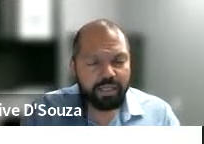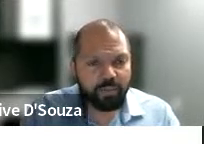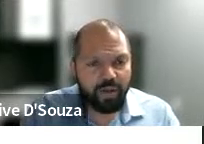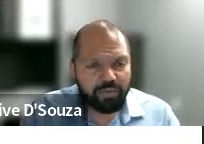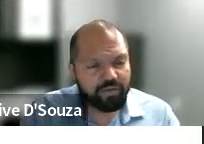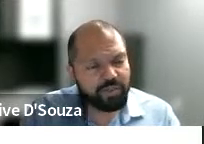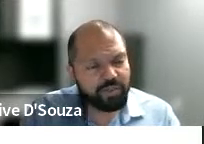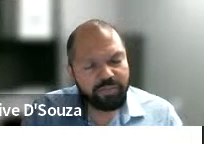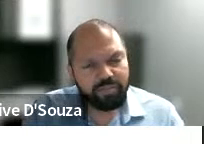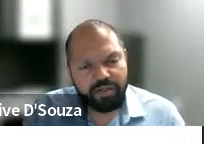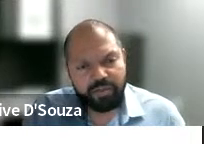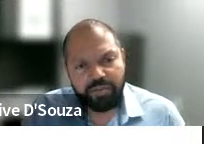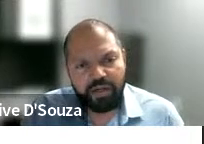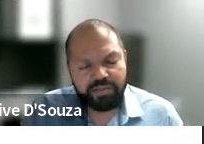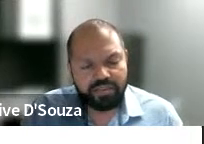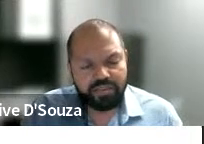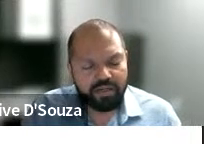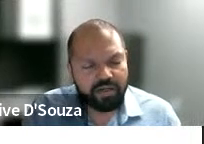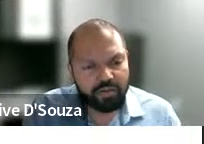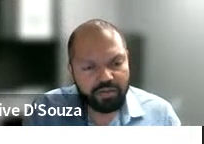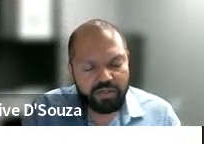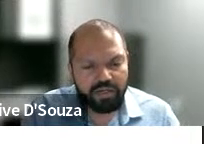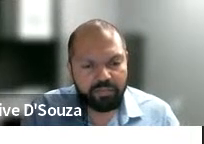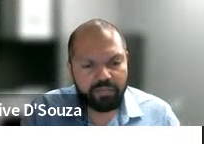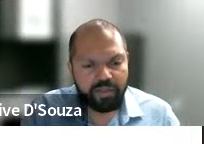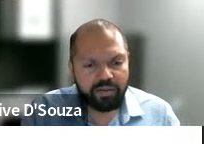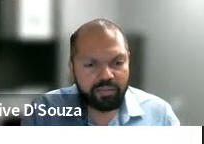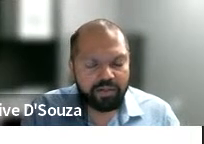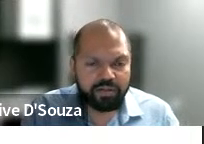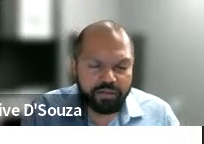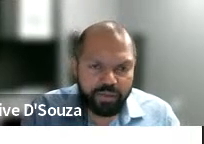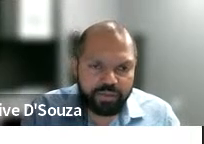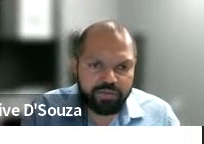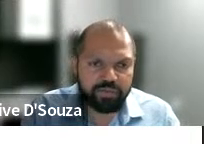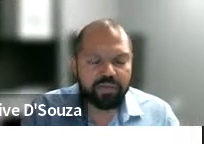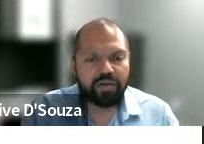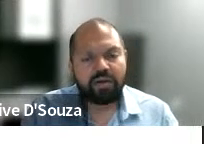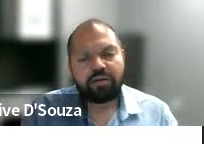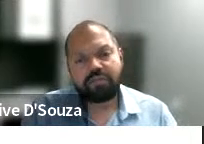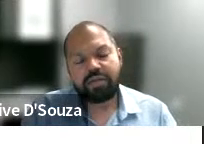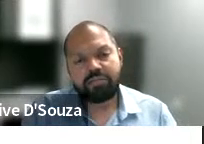The anthropology of wheeled mobility project started out under the directorship of Dr.